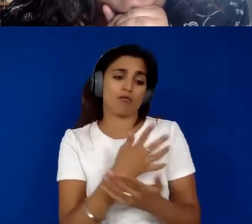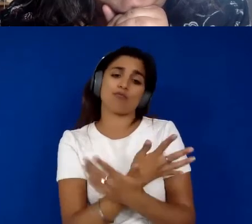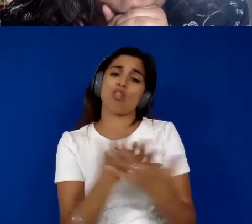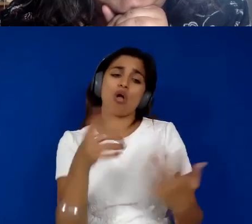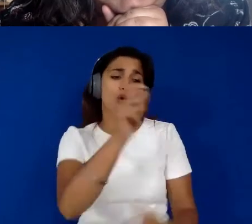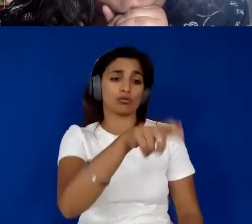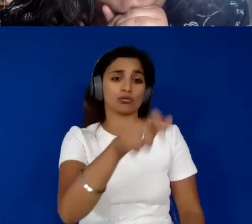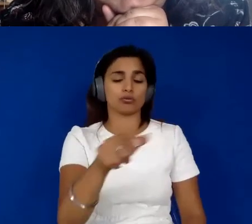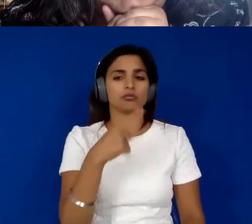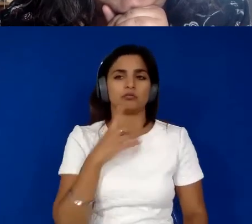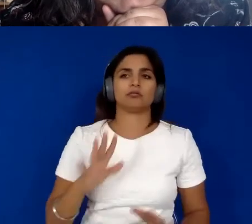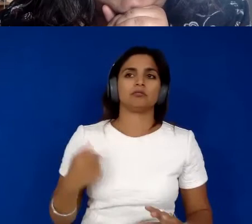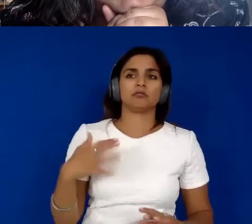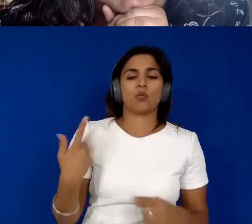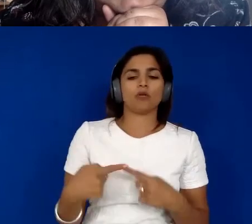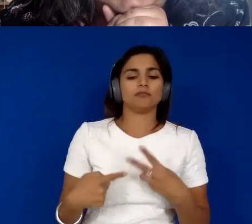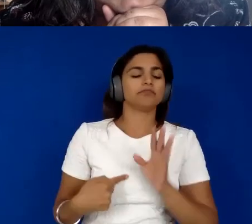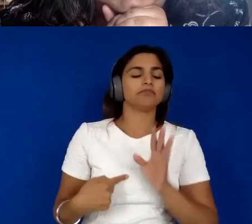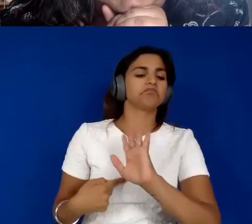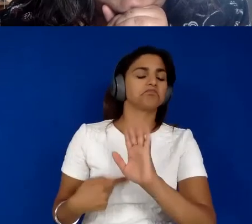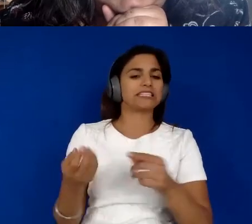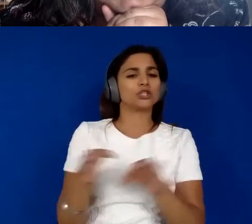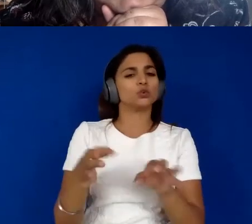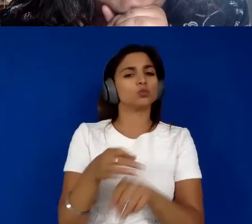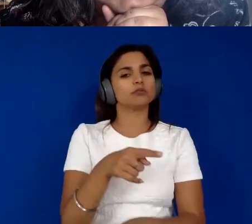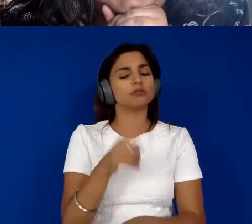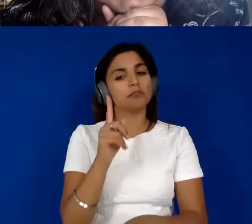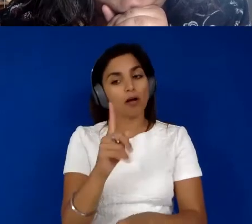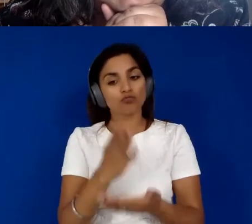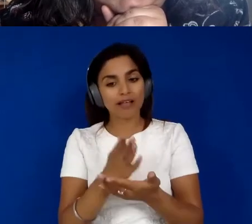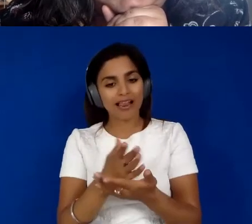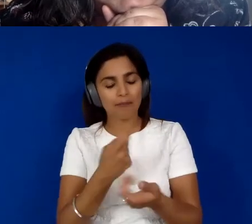certain things but it just takes this or consistent conversation it takes using